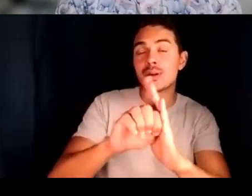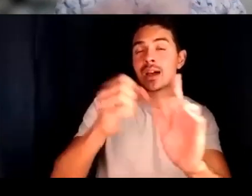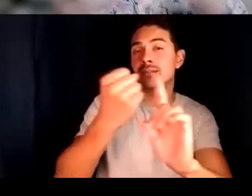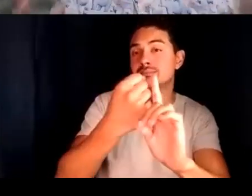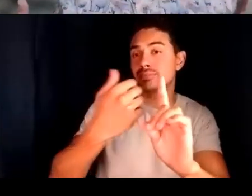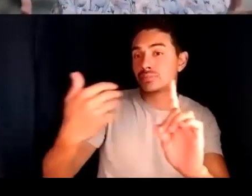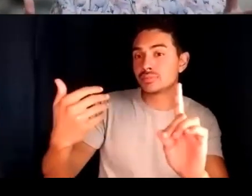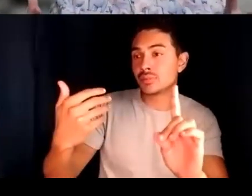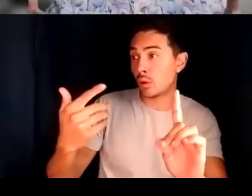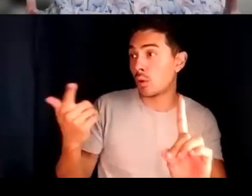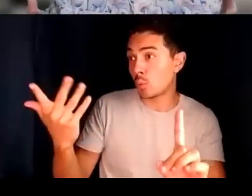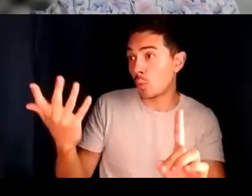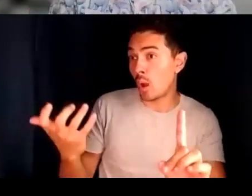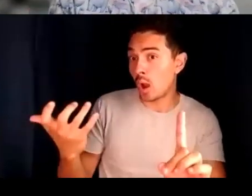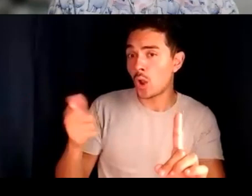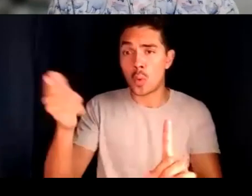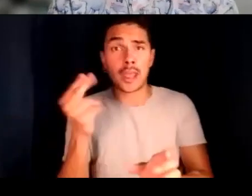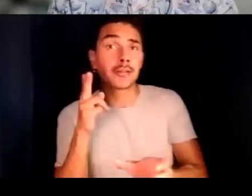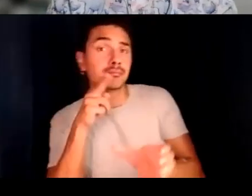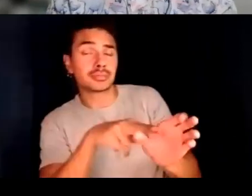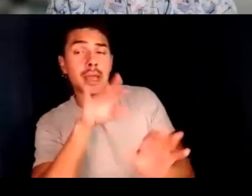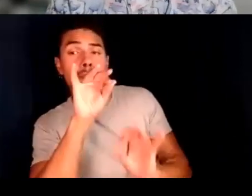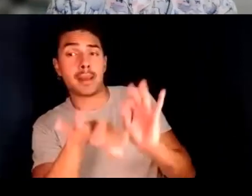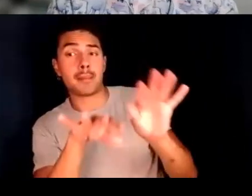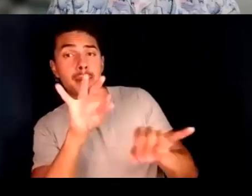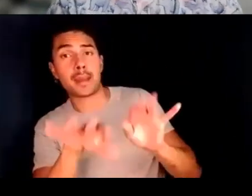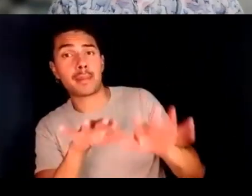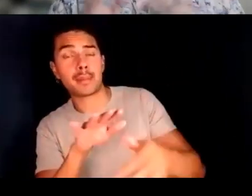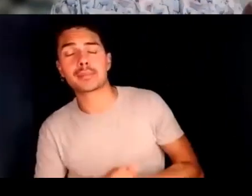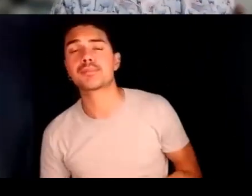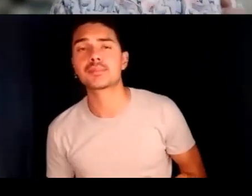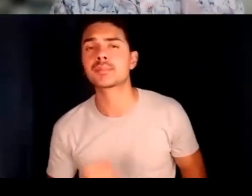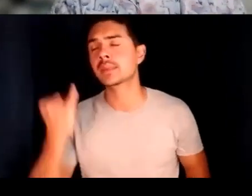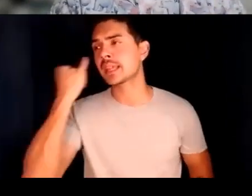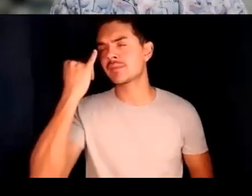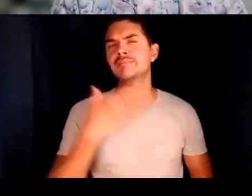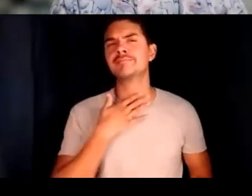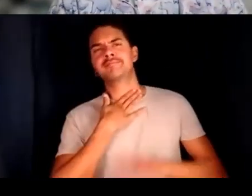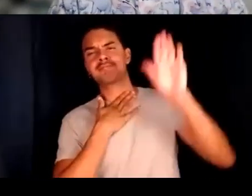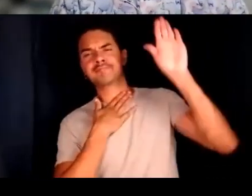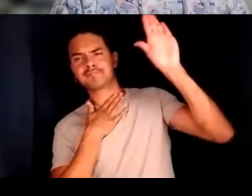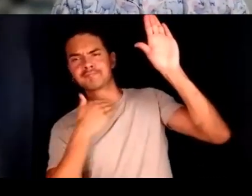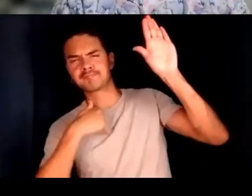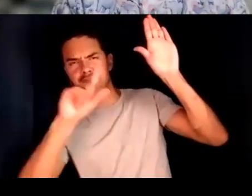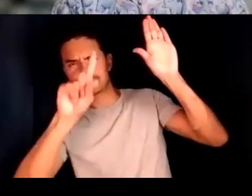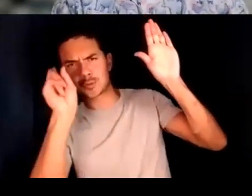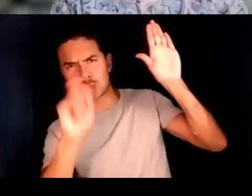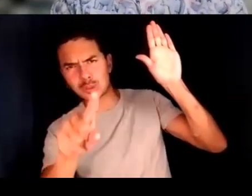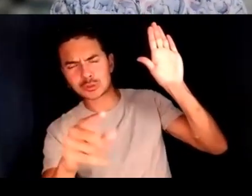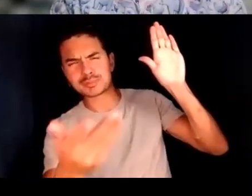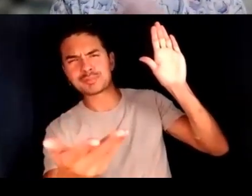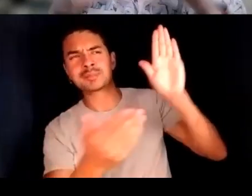And then if you have questions particularly that are bringing you here today, add those in the chat too so that we can really,